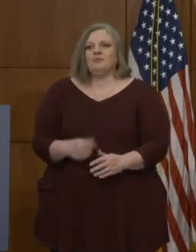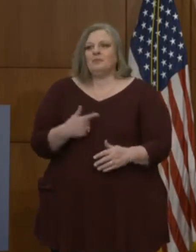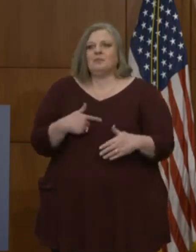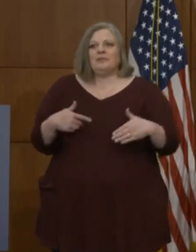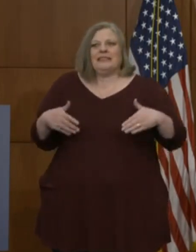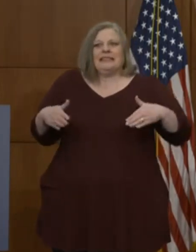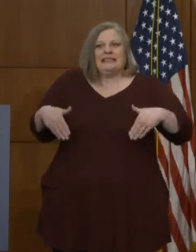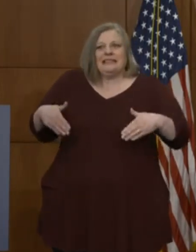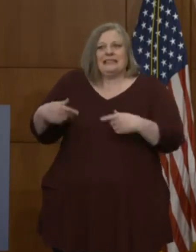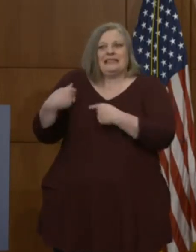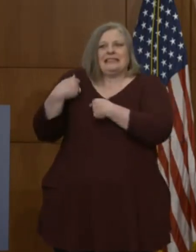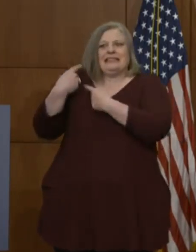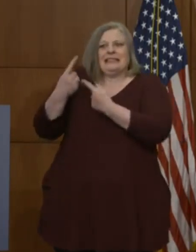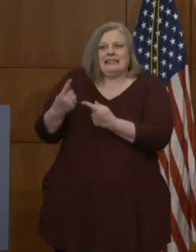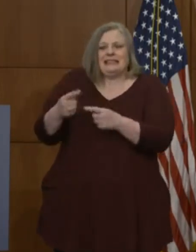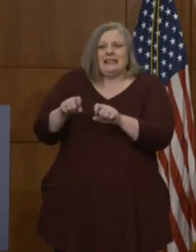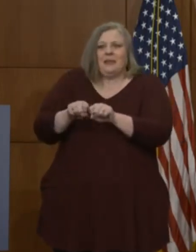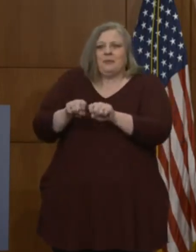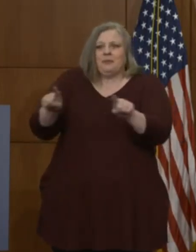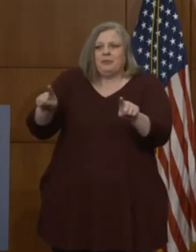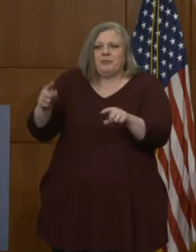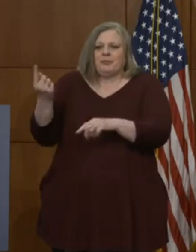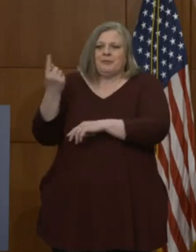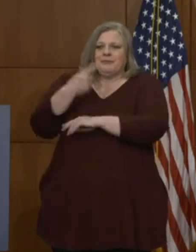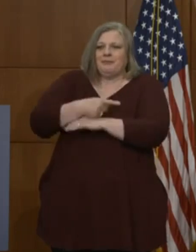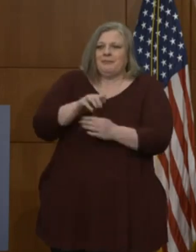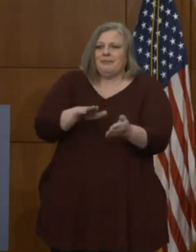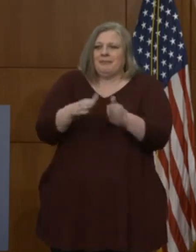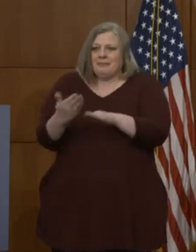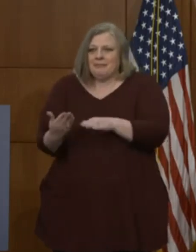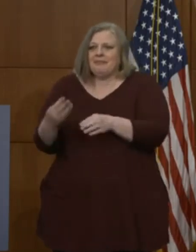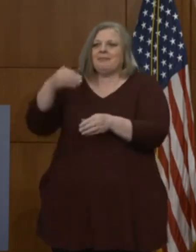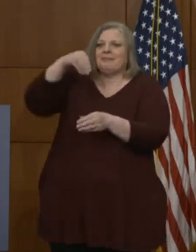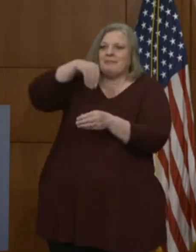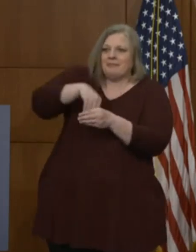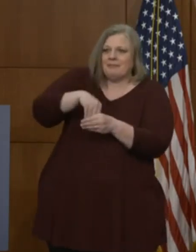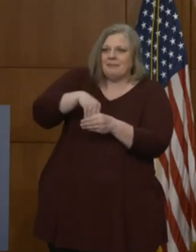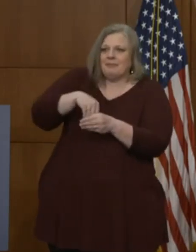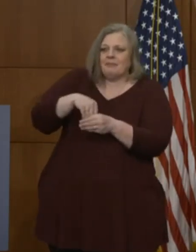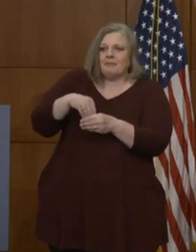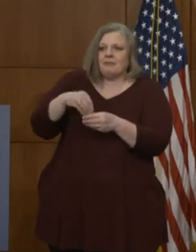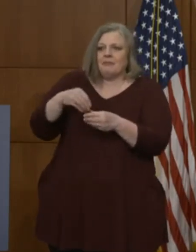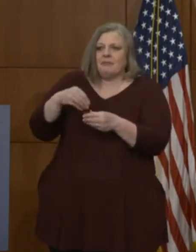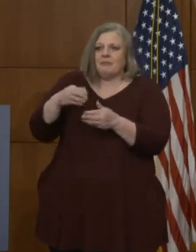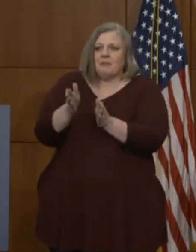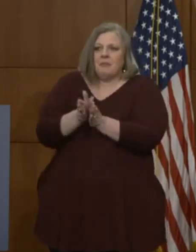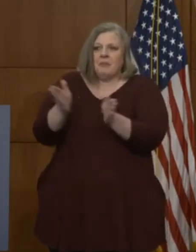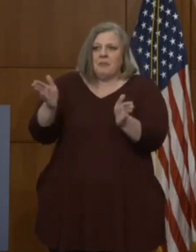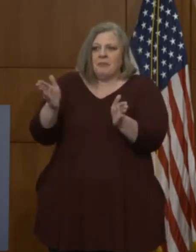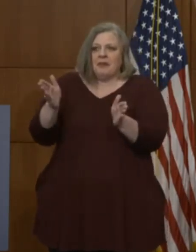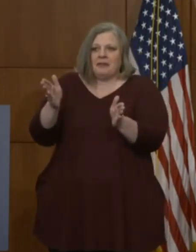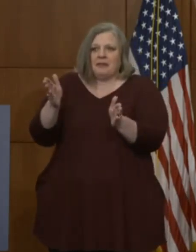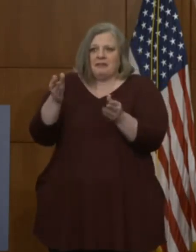FOR EXAMPLE DANTON- A. PAST TRY FIVE. NINETY SIR SO WE HAVEN’T FIVE. NINETY SIR SO WE HAVEN’T GOT AS GENERAL RELEASED GOD DAY